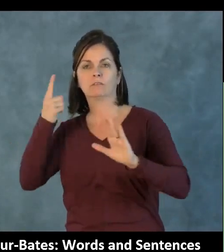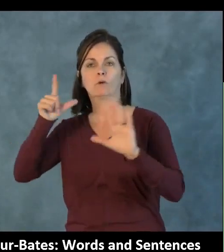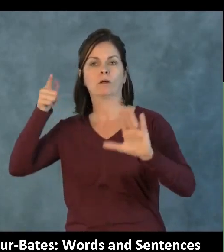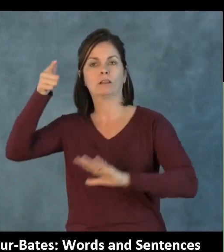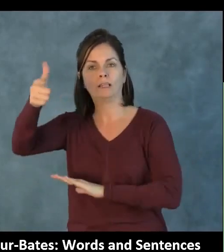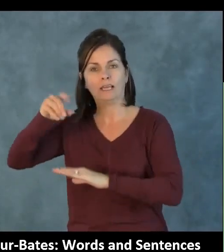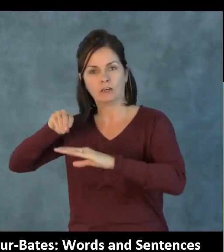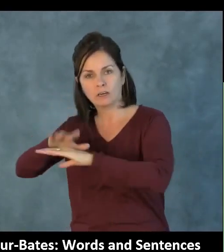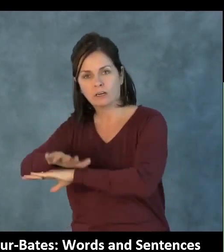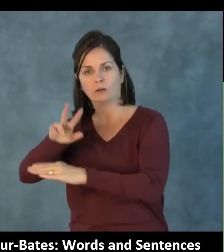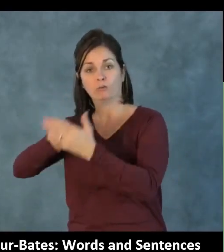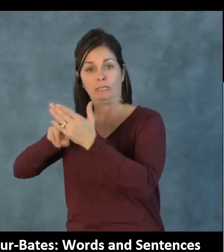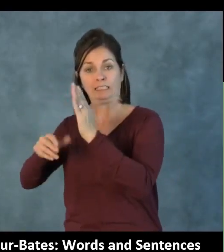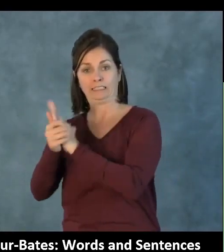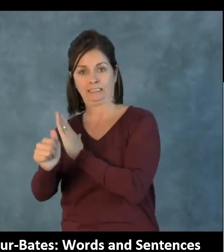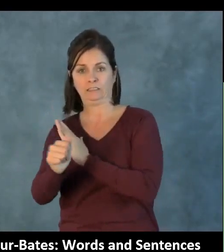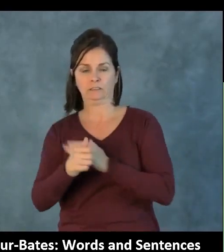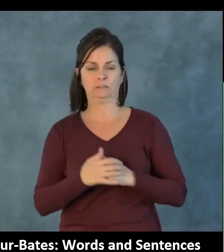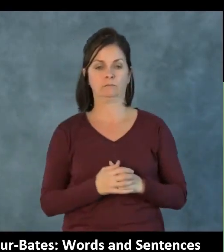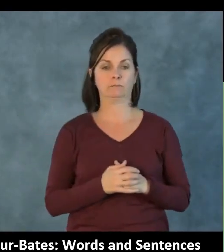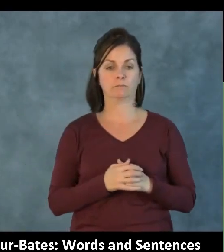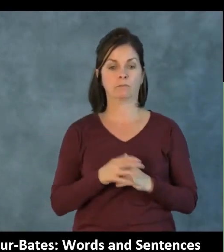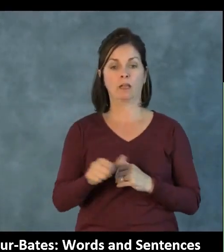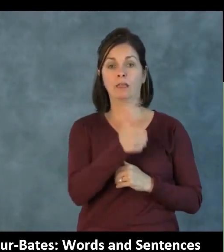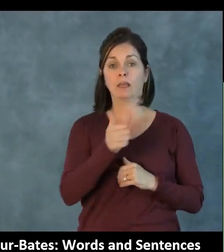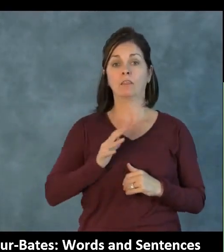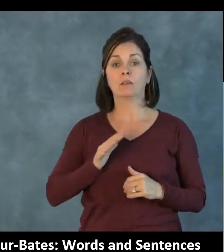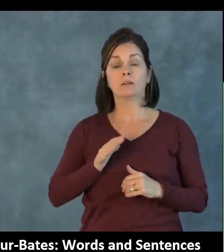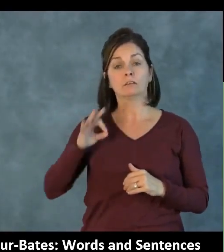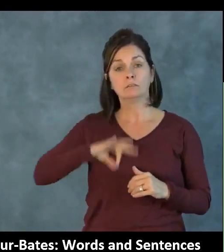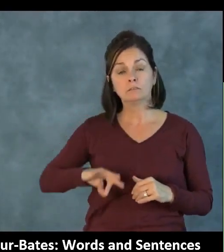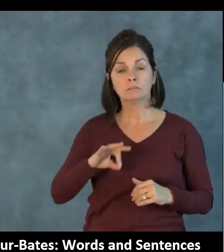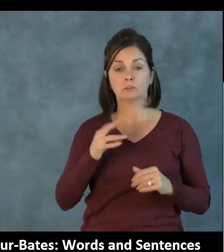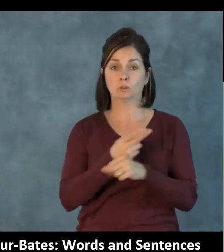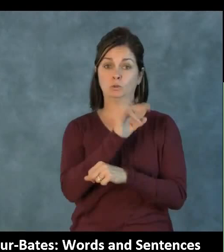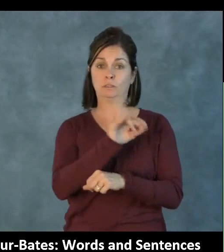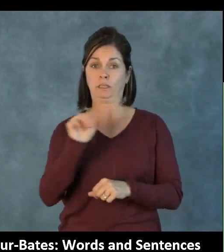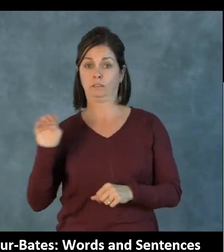Another thing that you can do with the instrument is that, because it's divided into different semantic